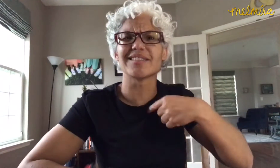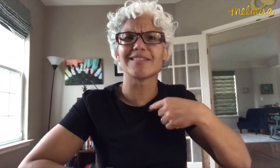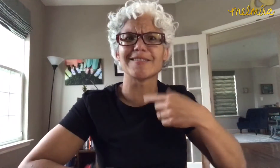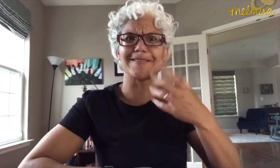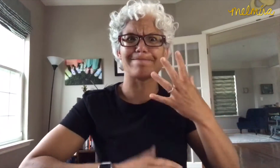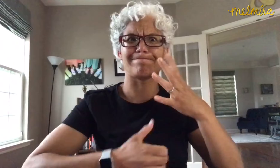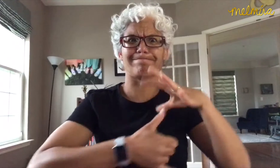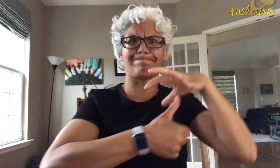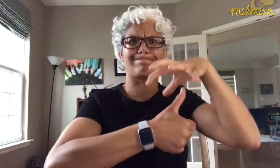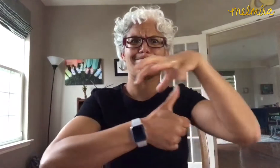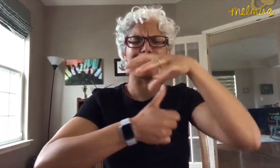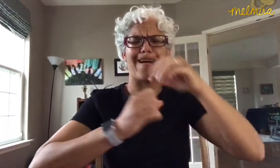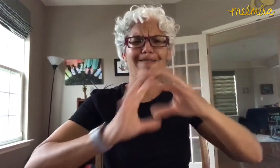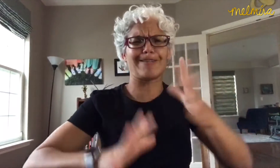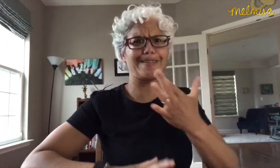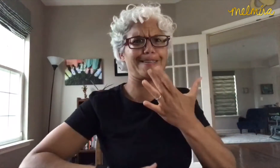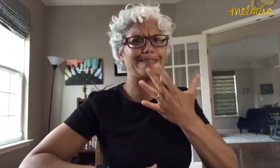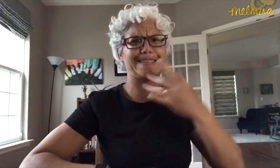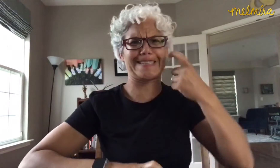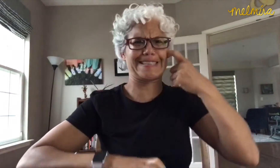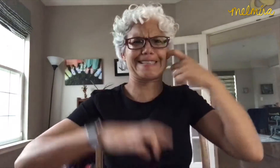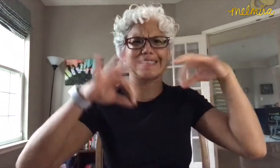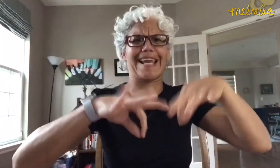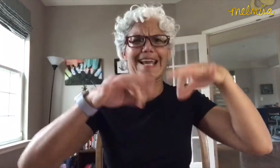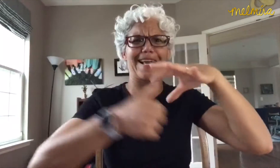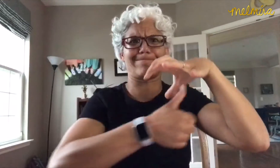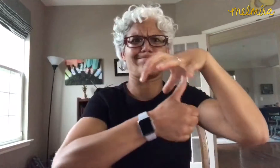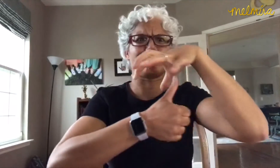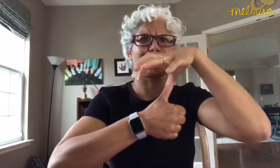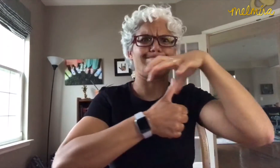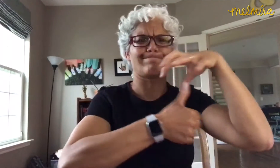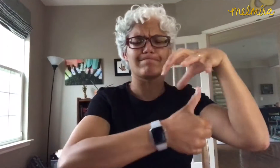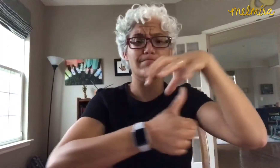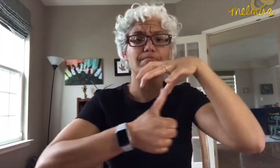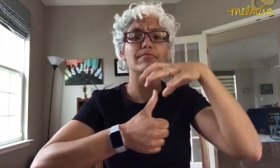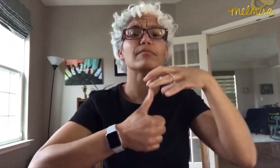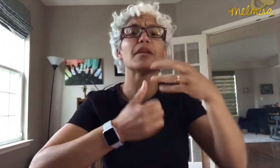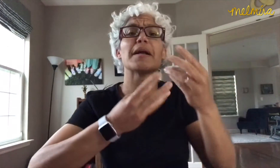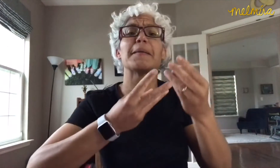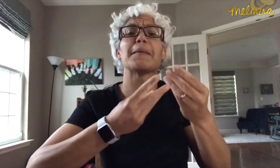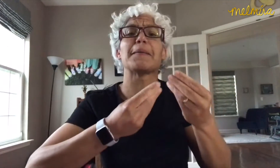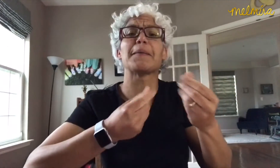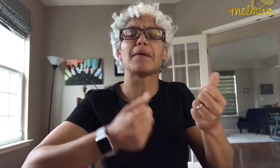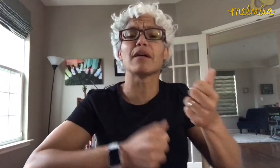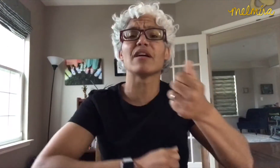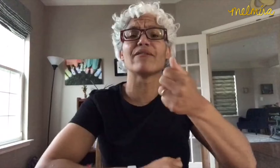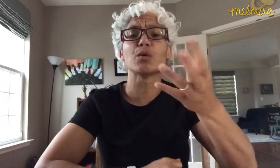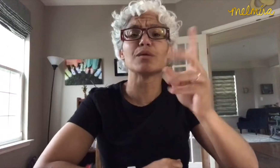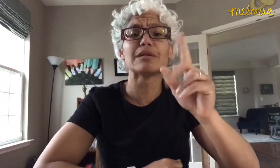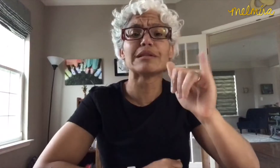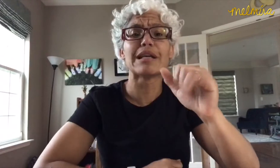an obvious dye job.